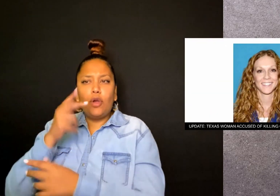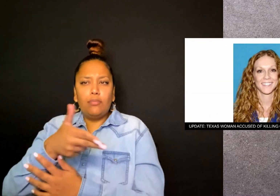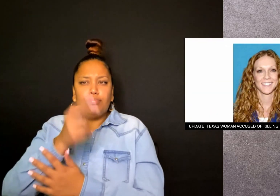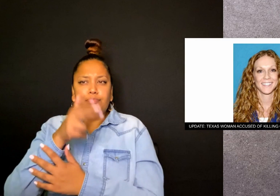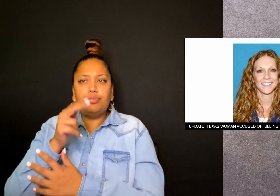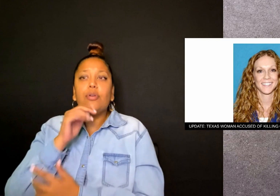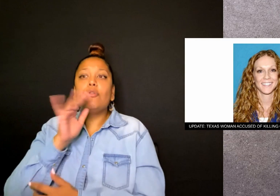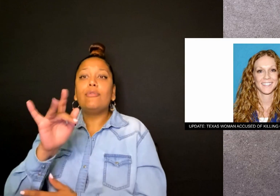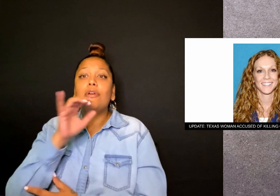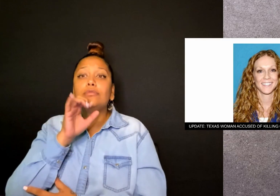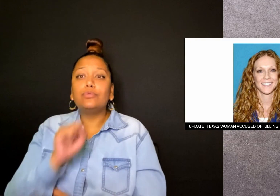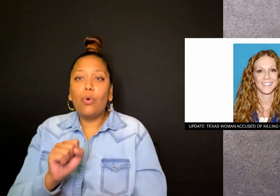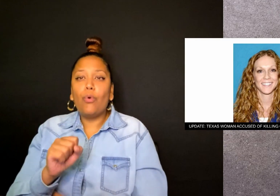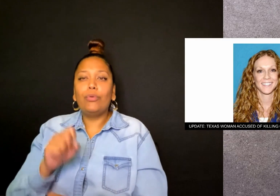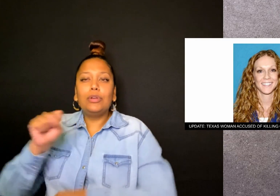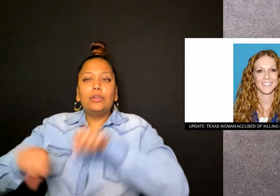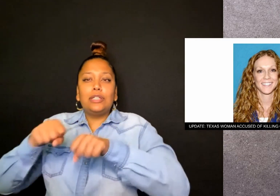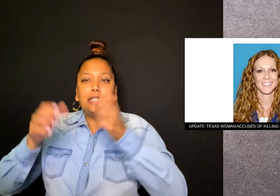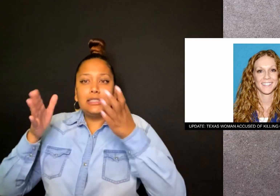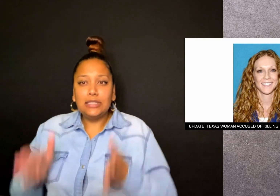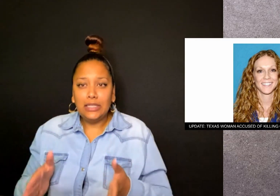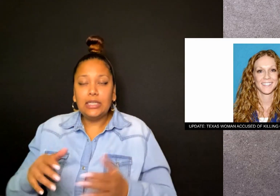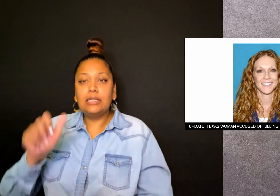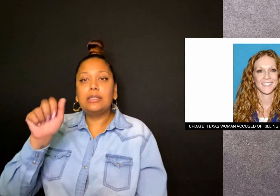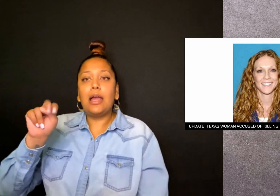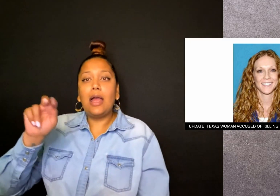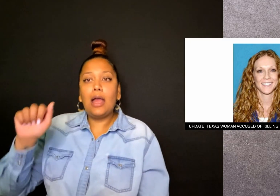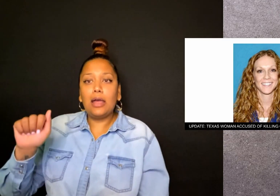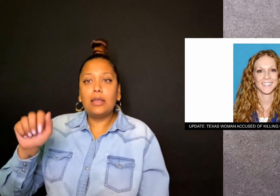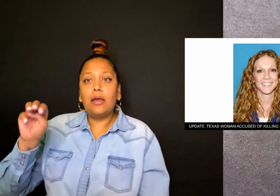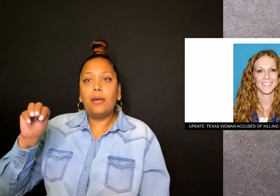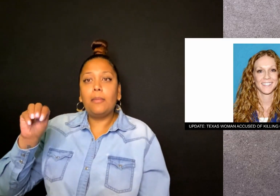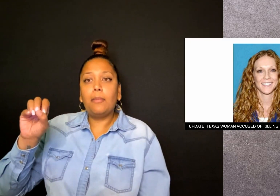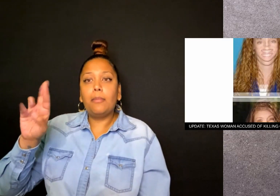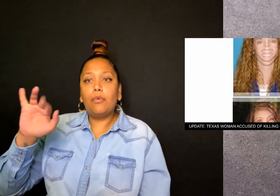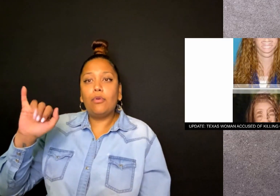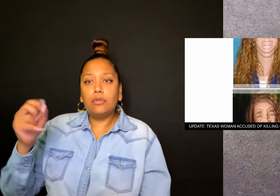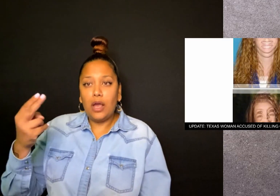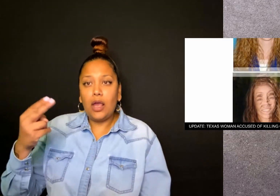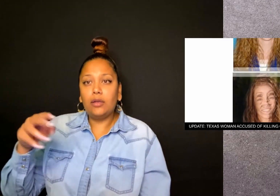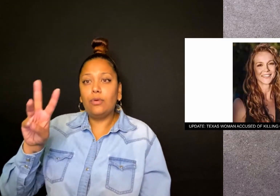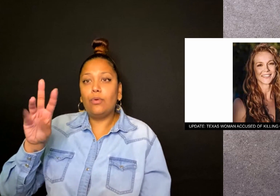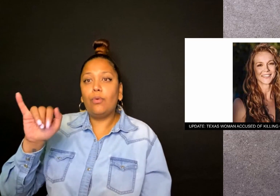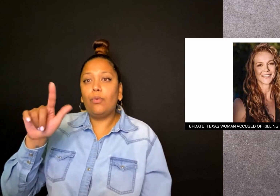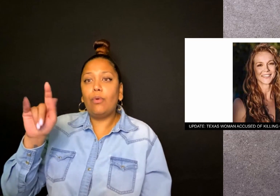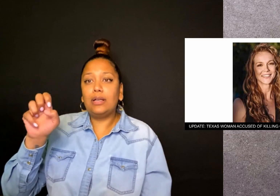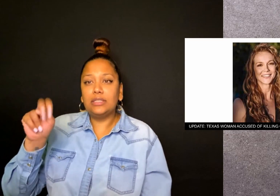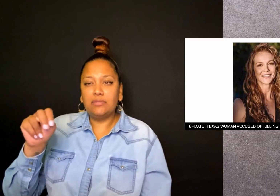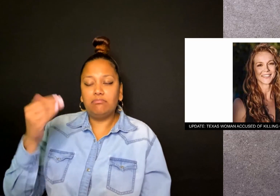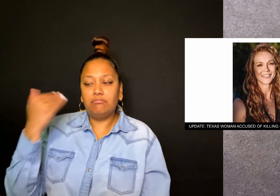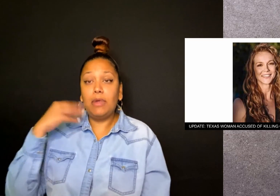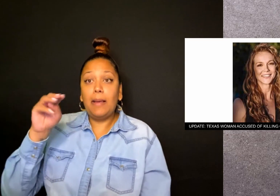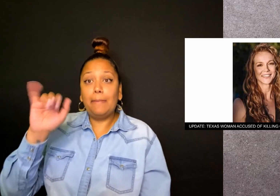34-year-old Kaitlin Armstrong is accused of fatally shooting 25-year-old cyclist